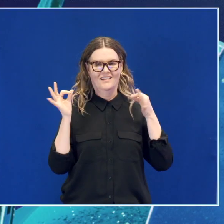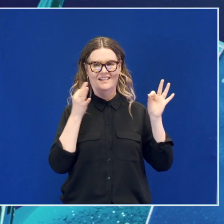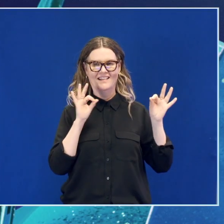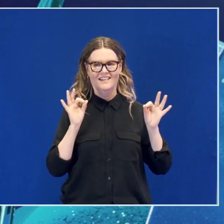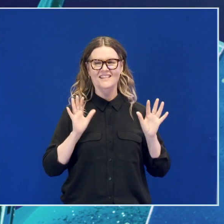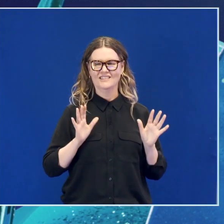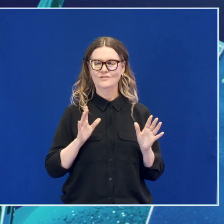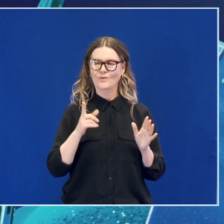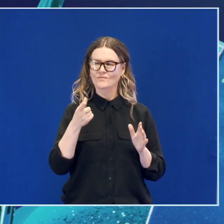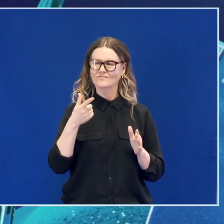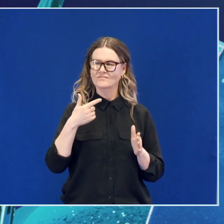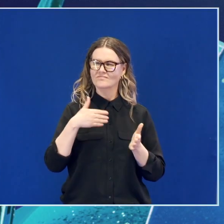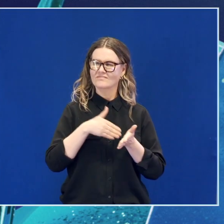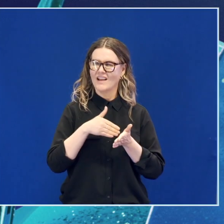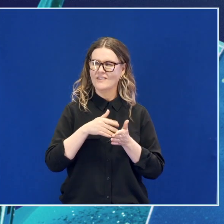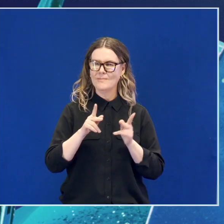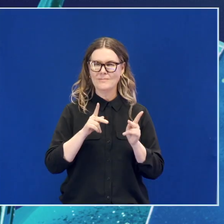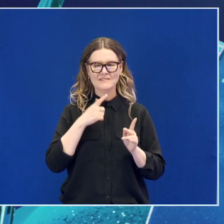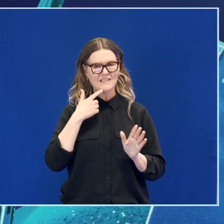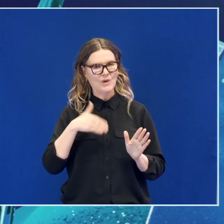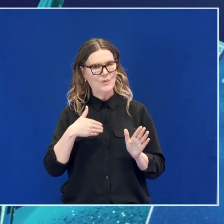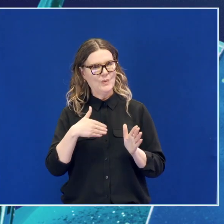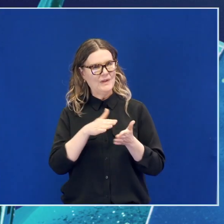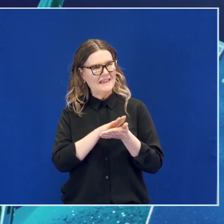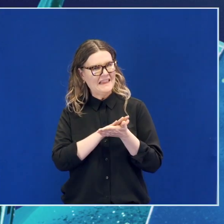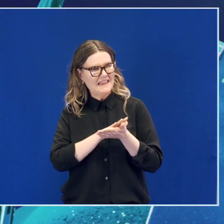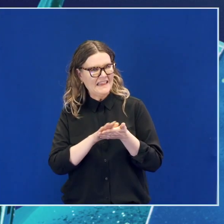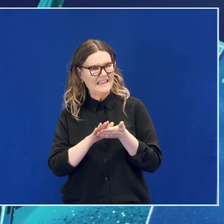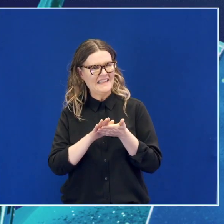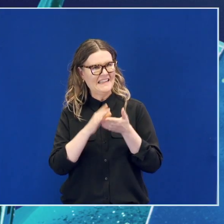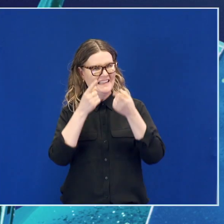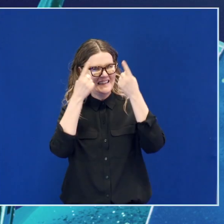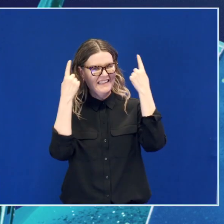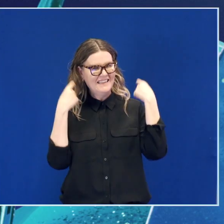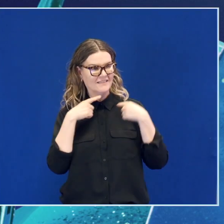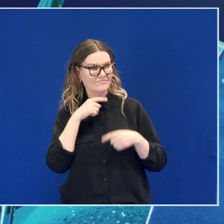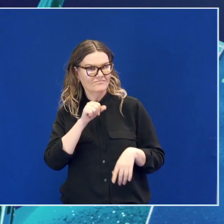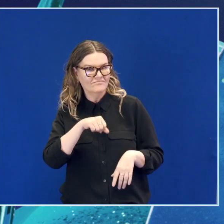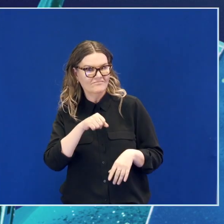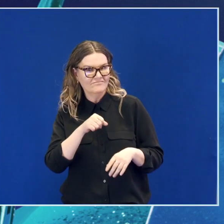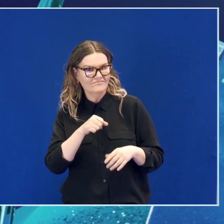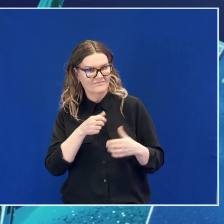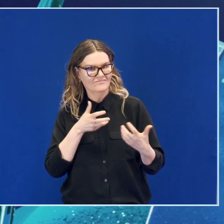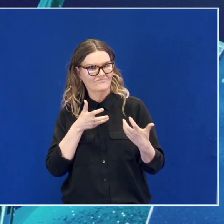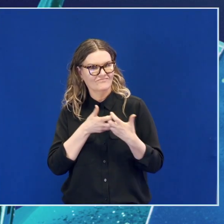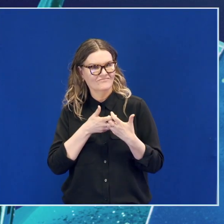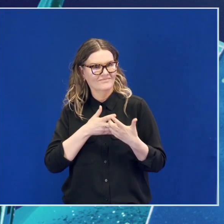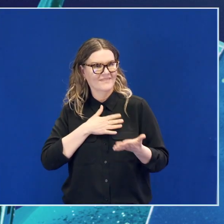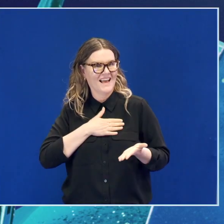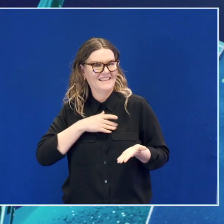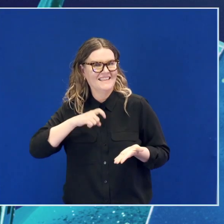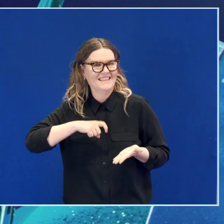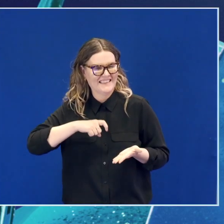But I think all of that is incredibly important. You know, and in virtual environments,